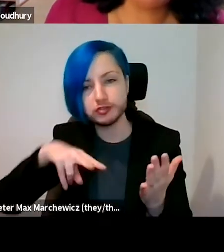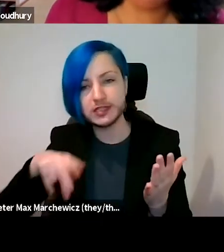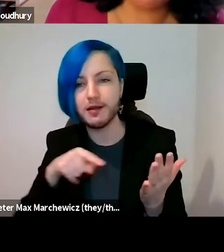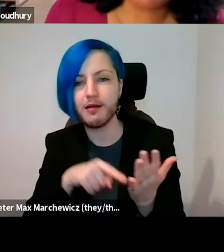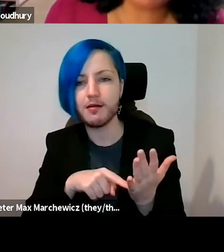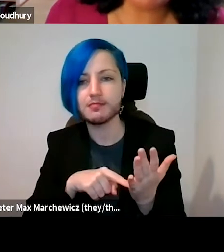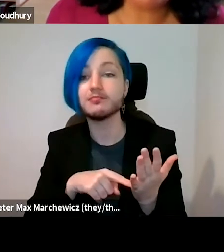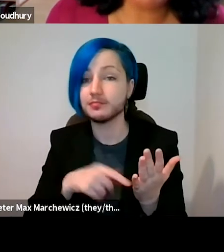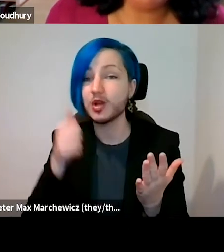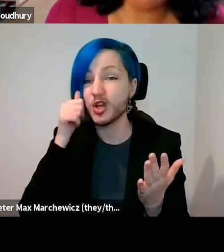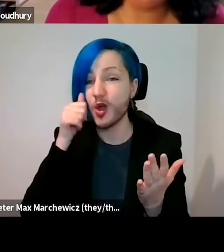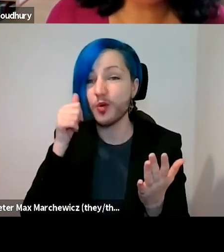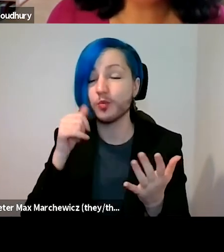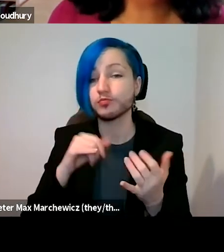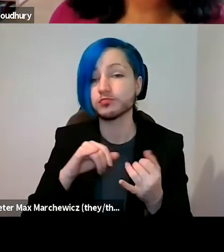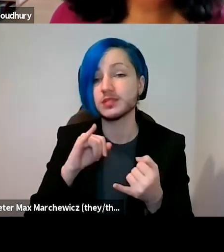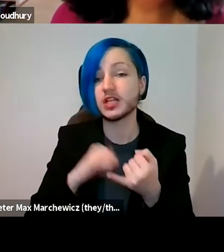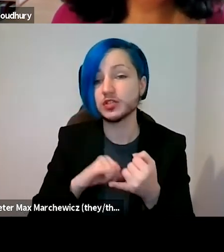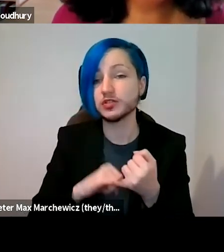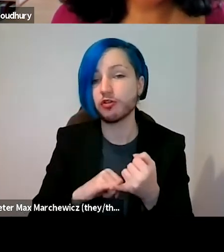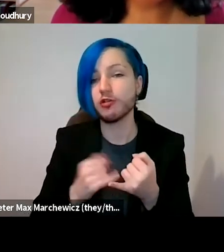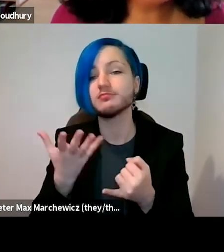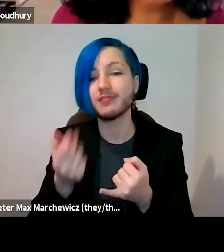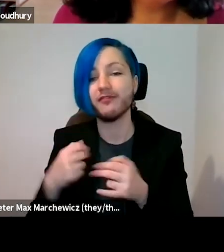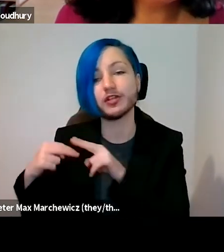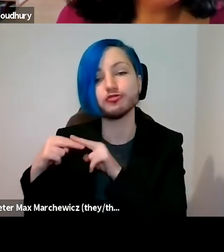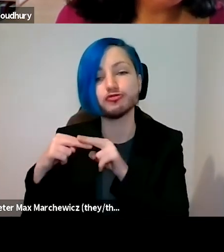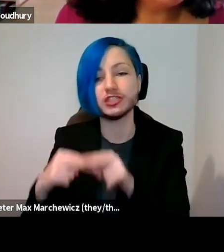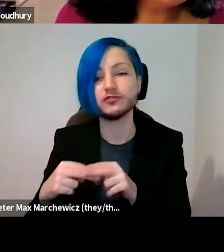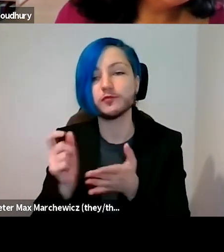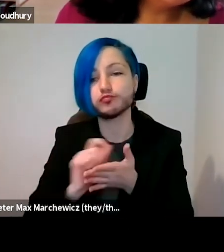that he was entering into a specific tradition of writing about the Orient.